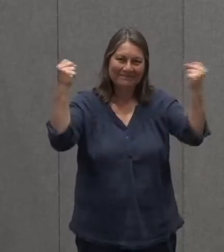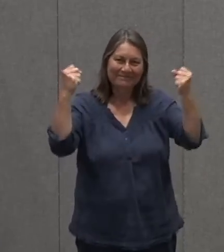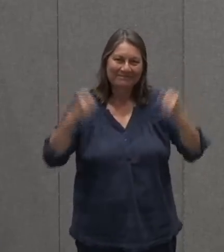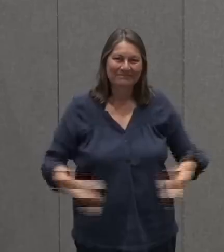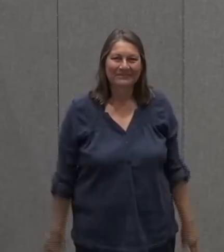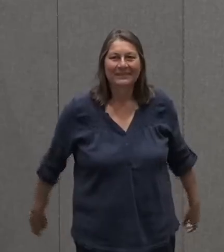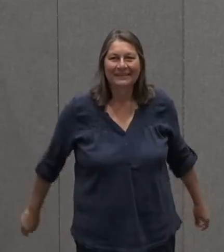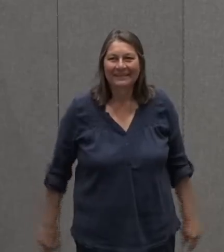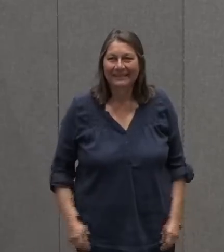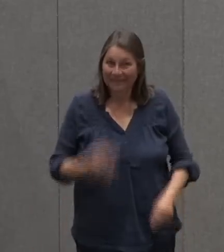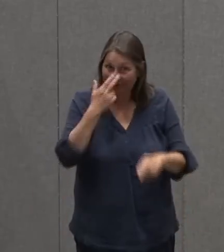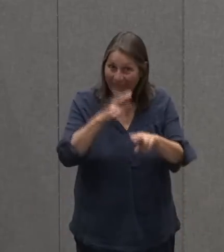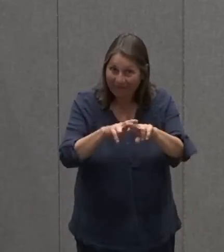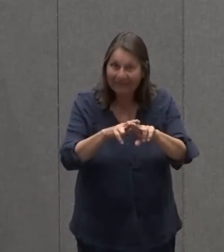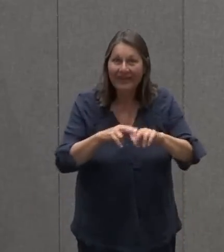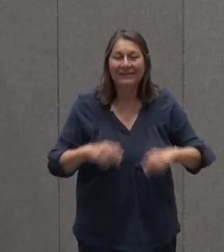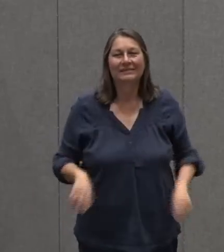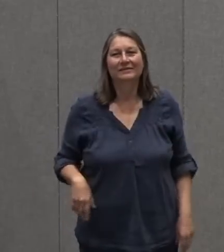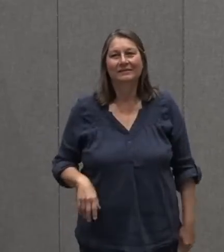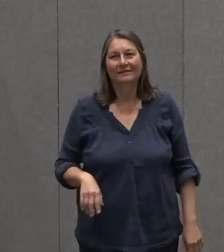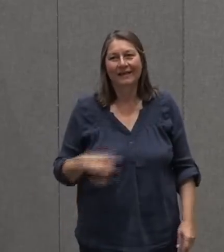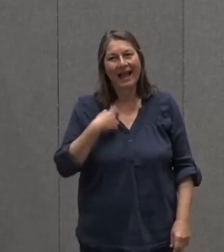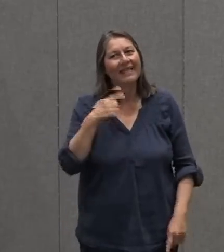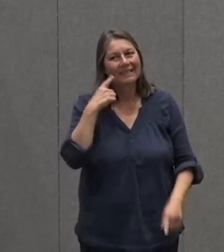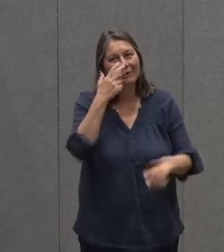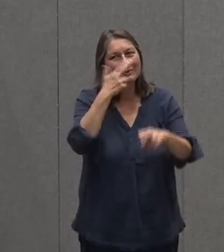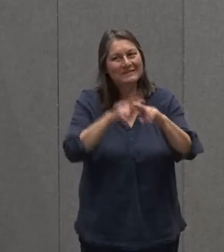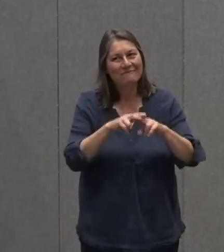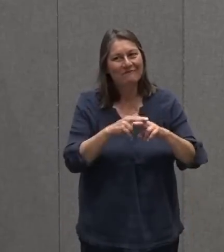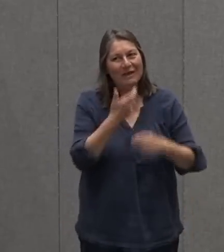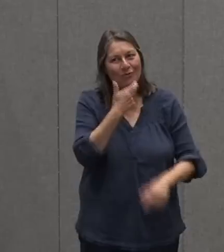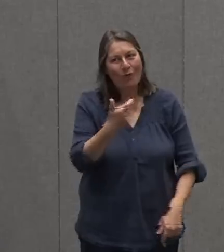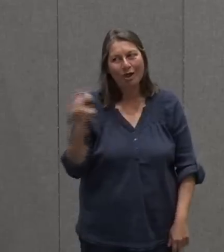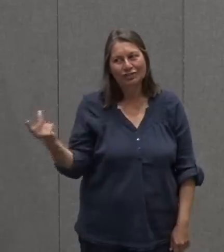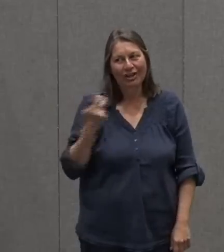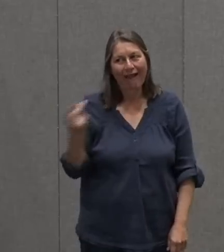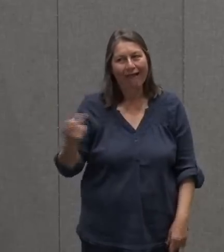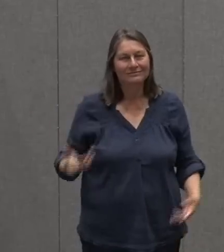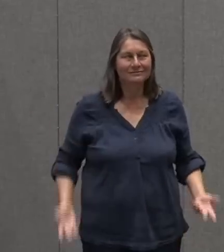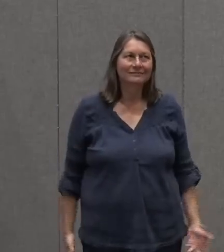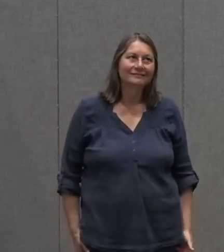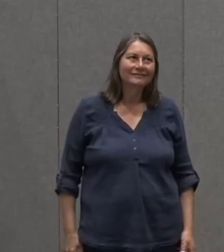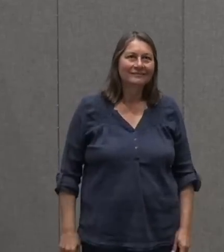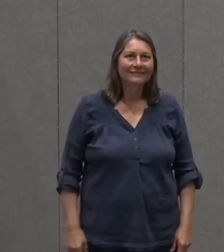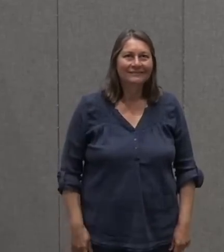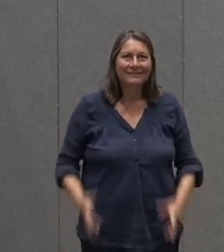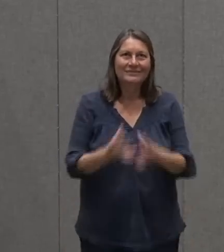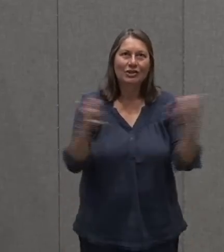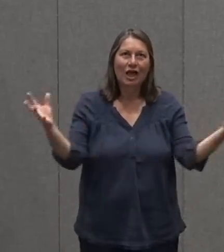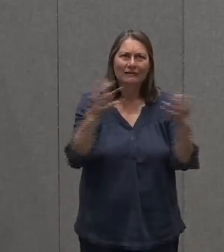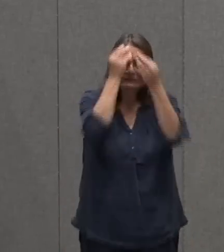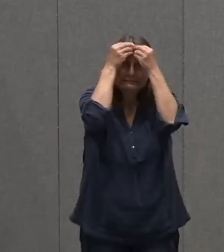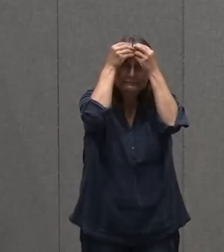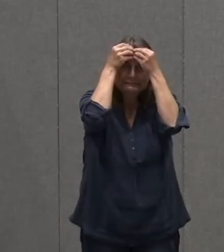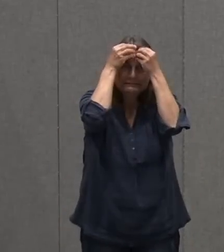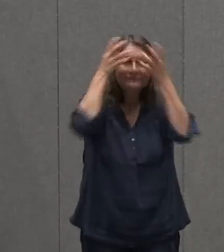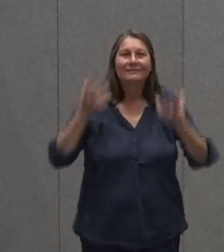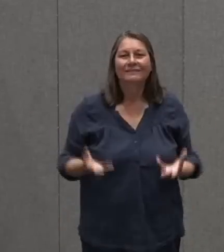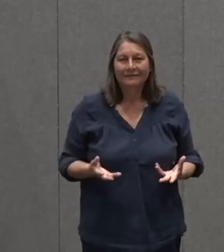Was that fun? I bet it was fun watching us. Takes a lot of thinking. Okay, so this next part,